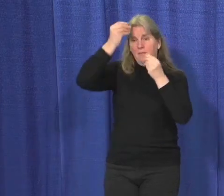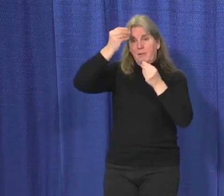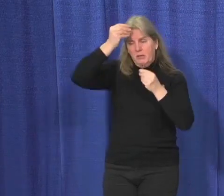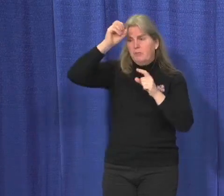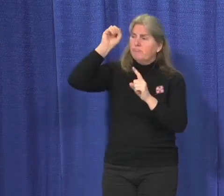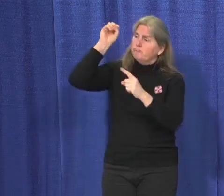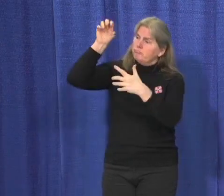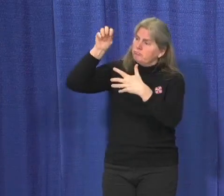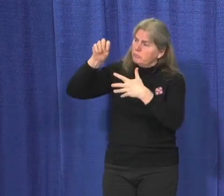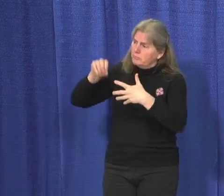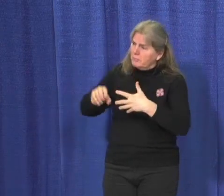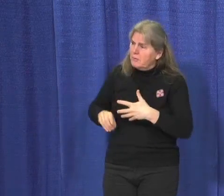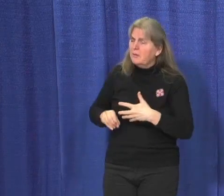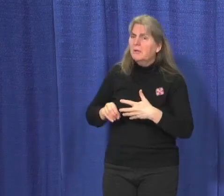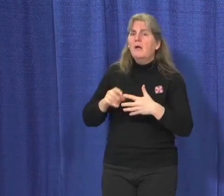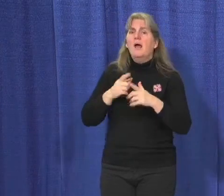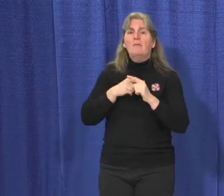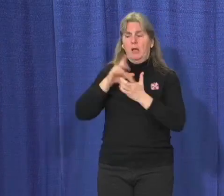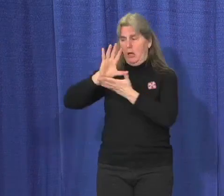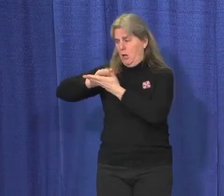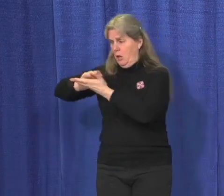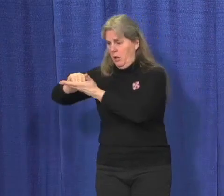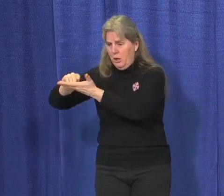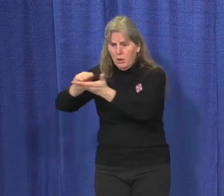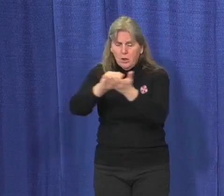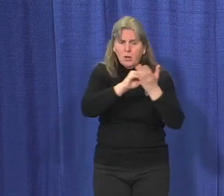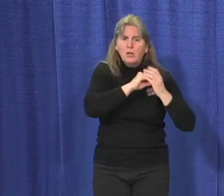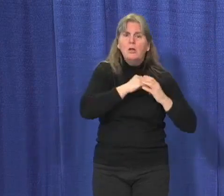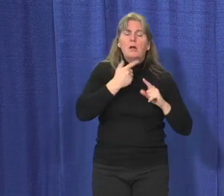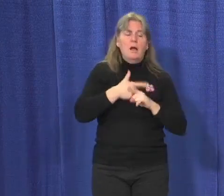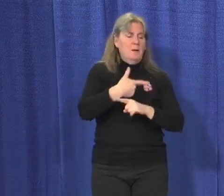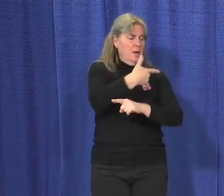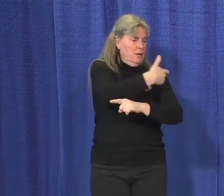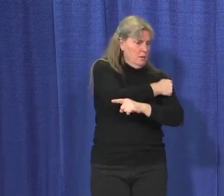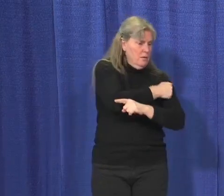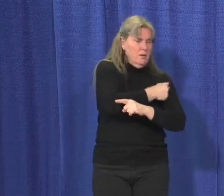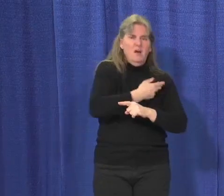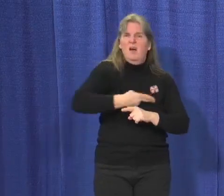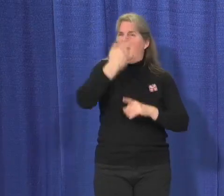gather the global experience we have in the remarkable safety